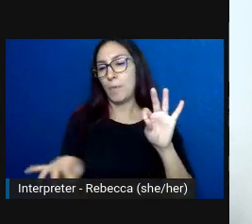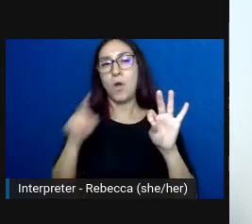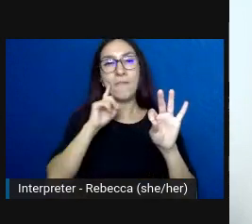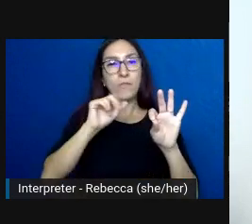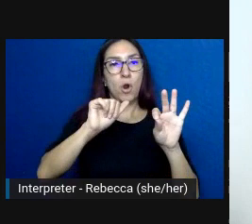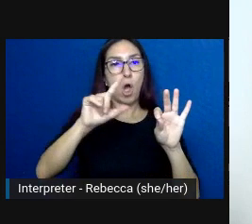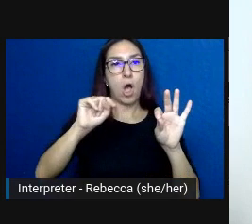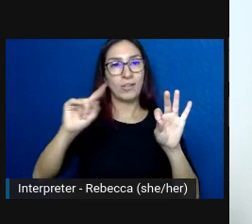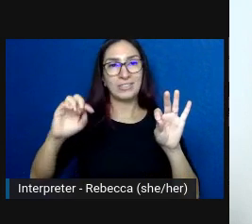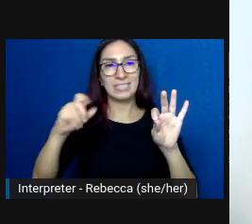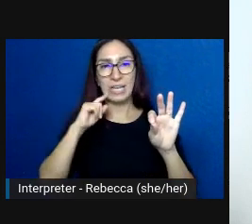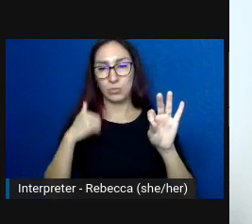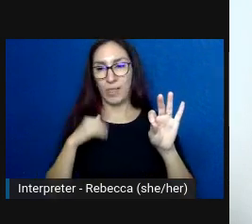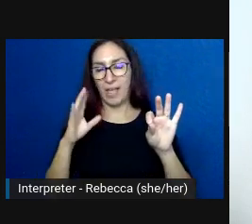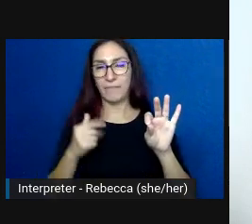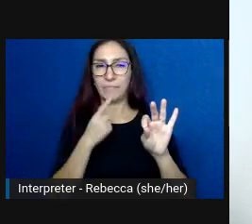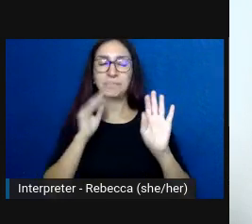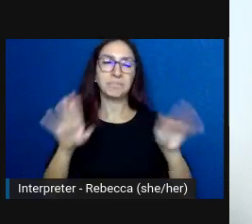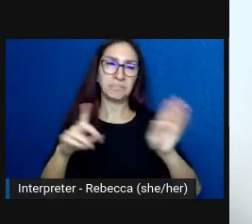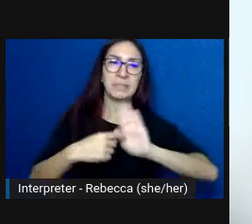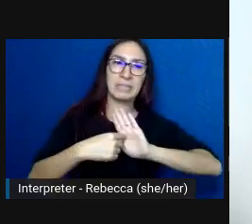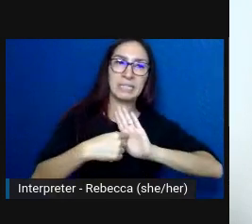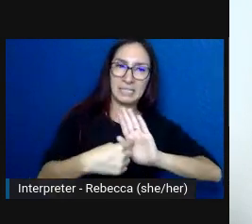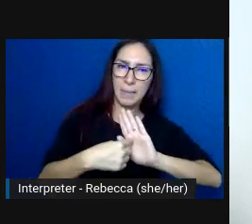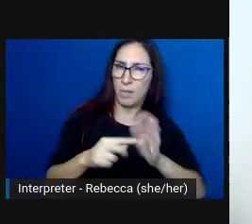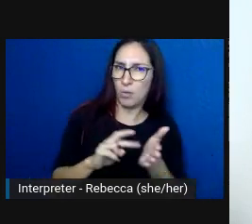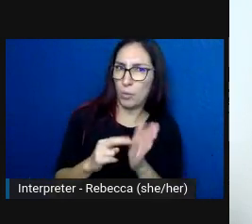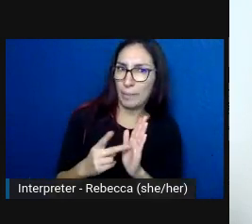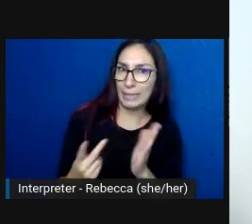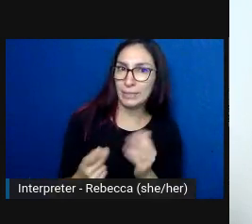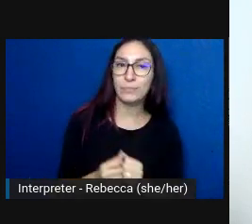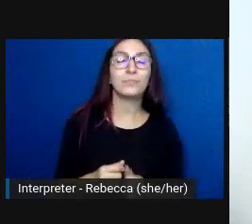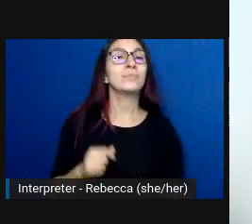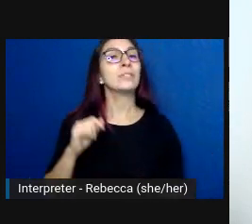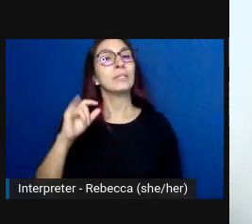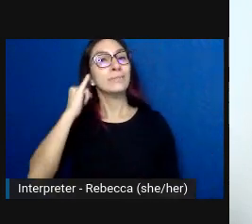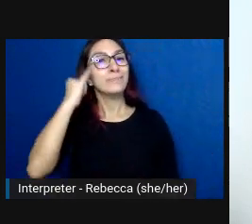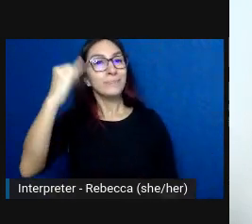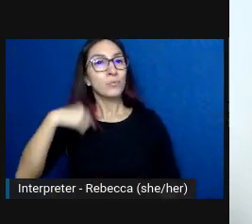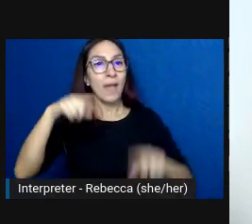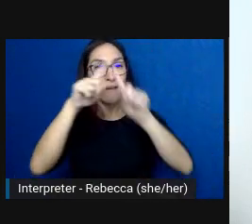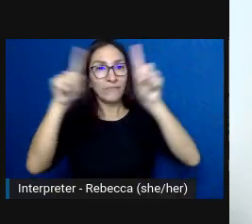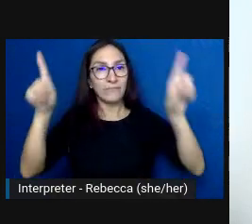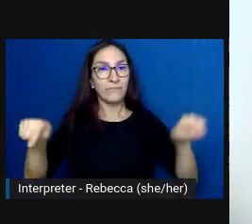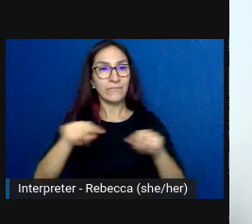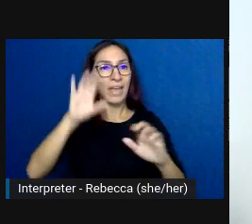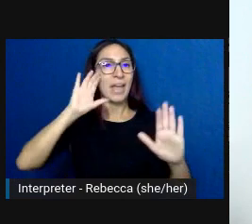Okay, example of what I mean. You have an image of a woman holding a sign